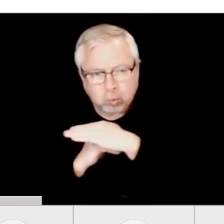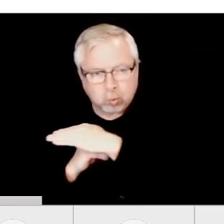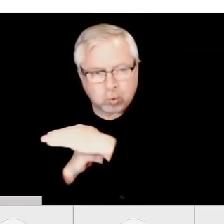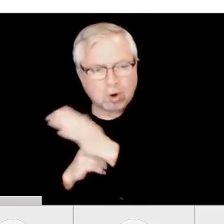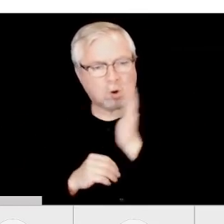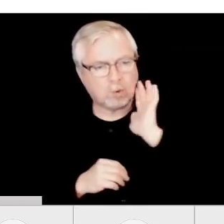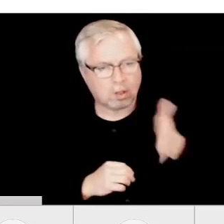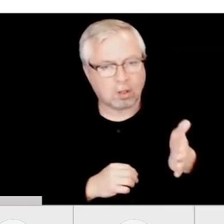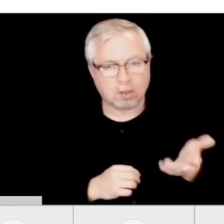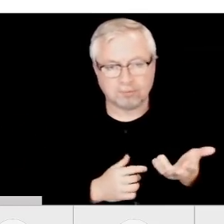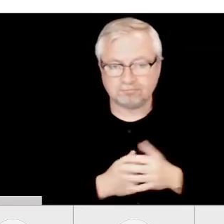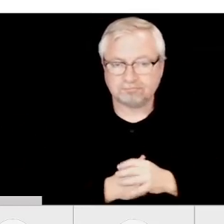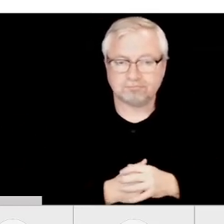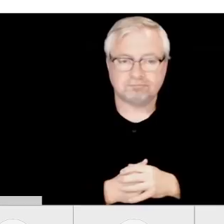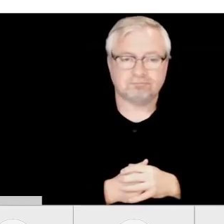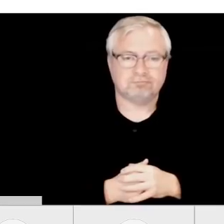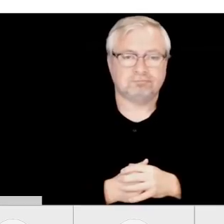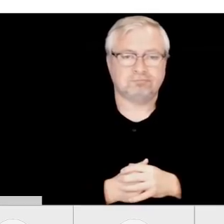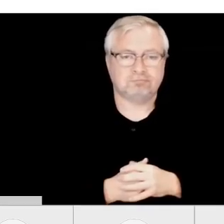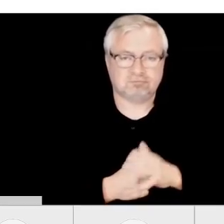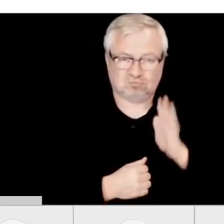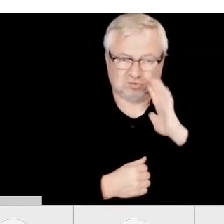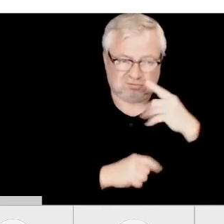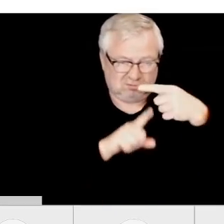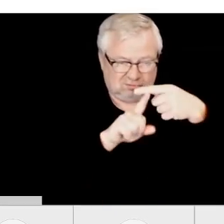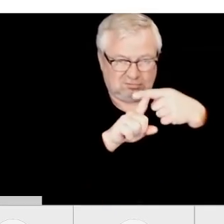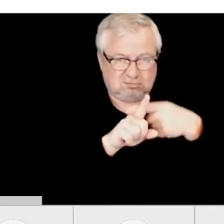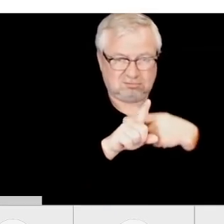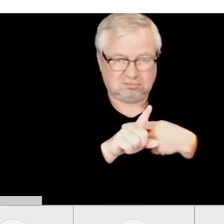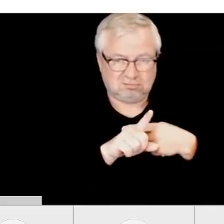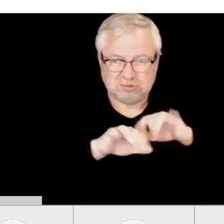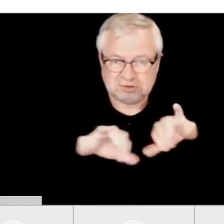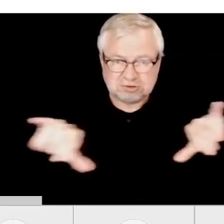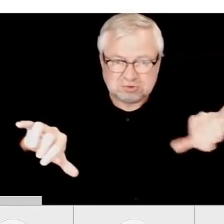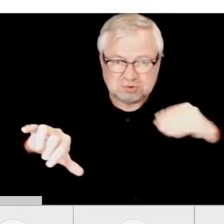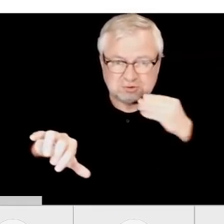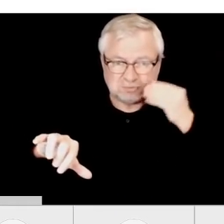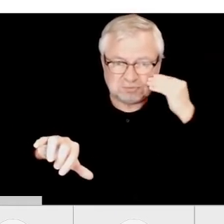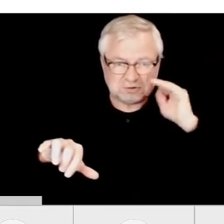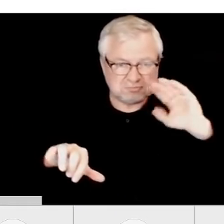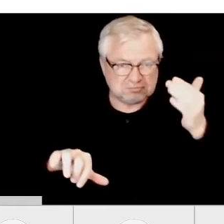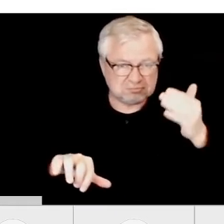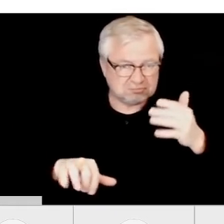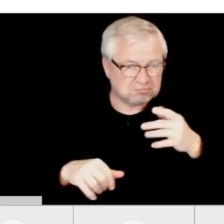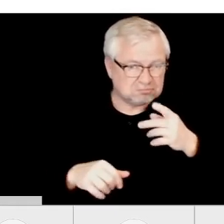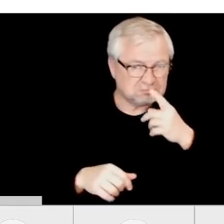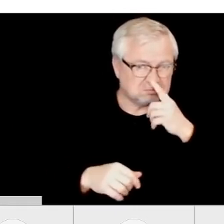of stay at home doesn't actually have much of an impact on the peak ICU usage